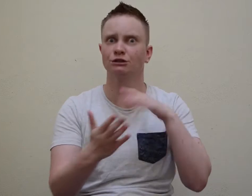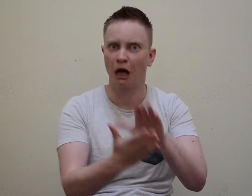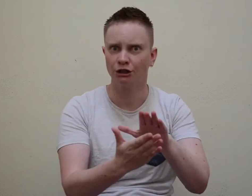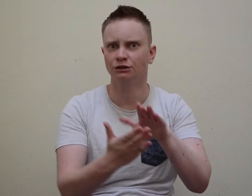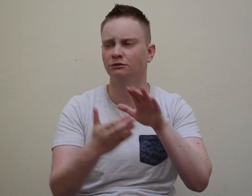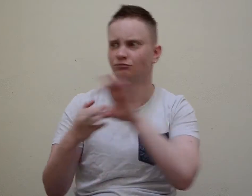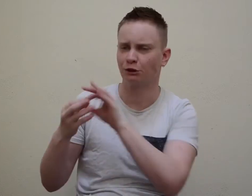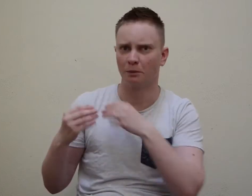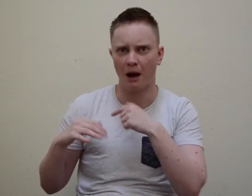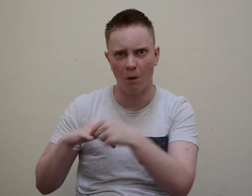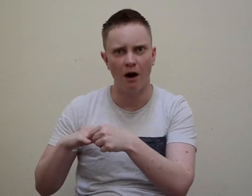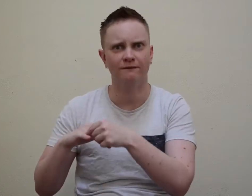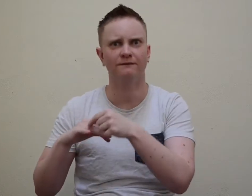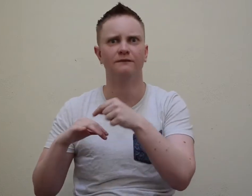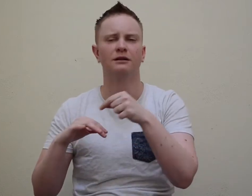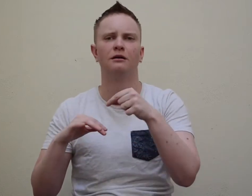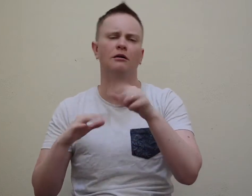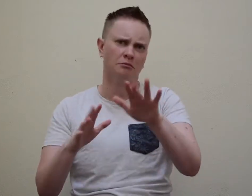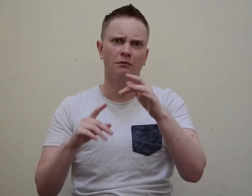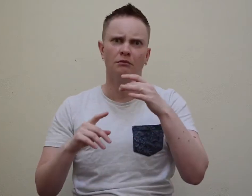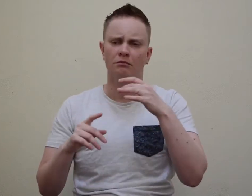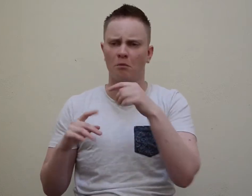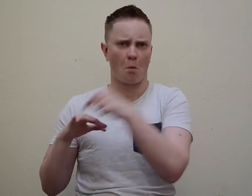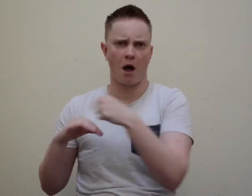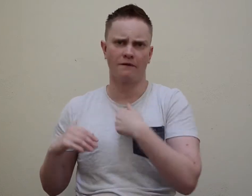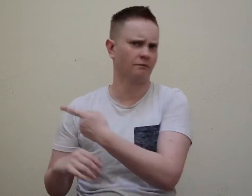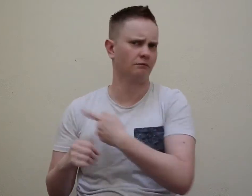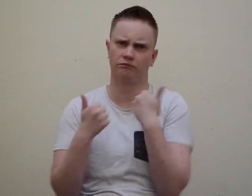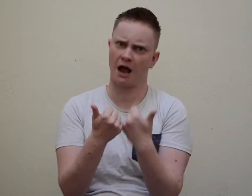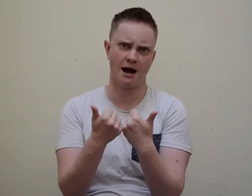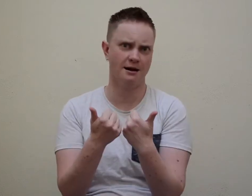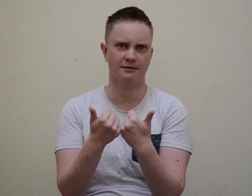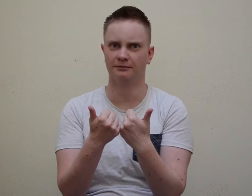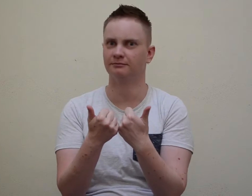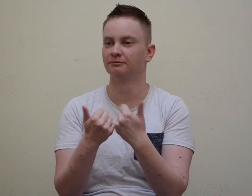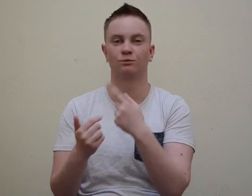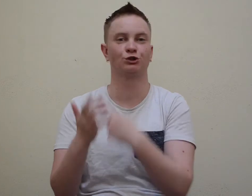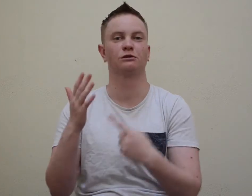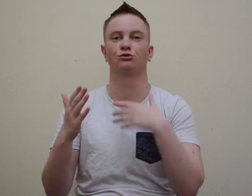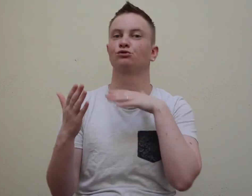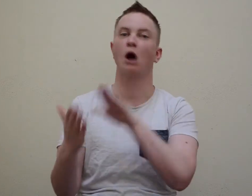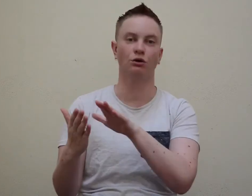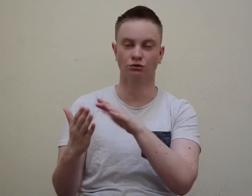my testosterone shots. Experiencing a few challenges with my wife. But I wanna be clear, my wife and I are doing really well.